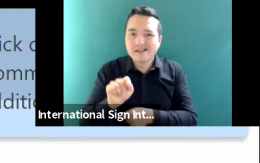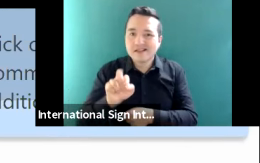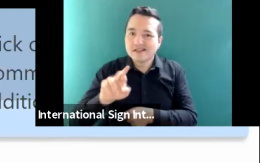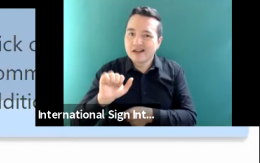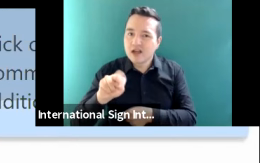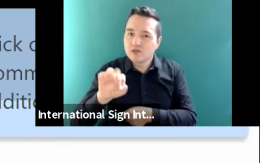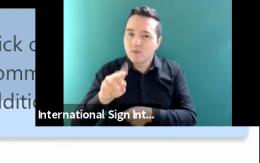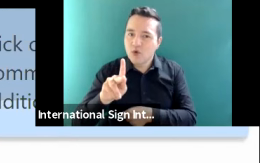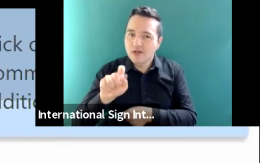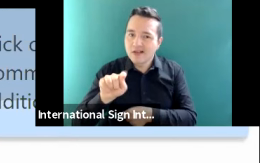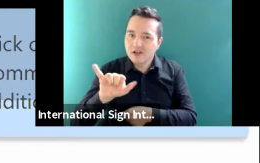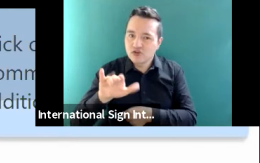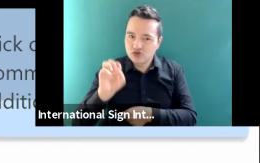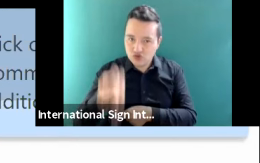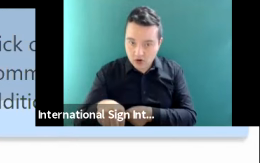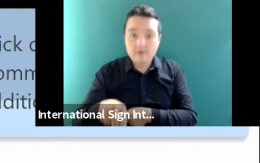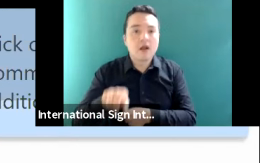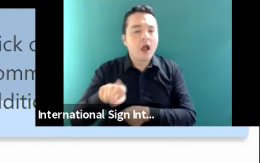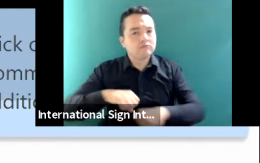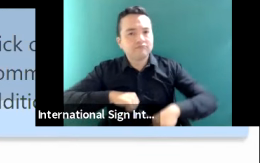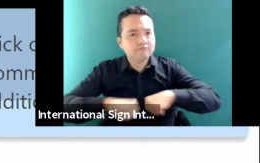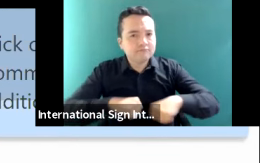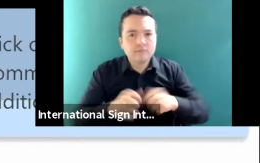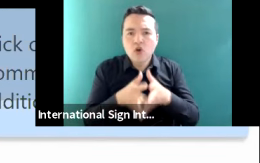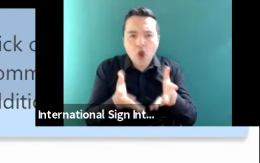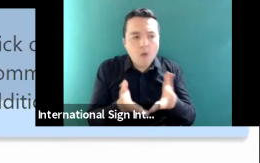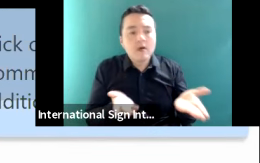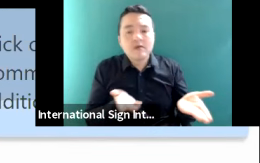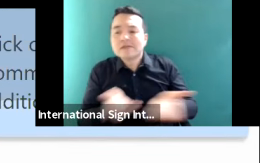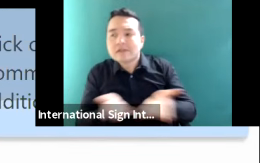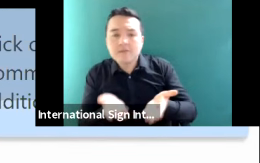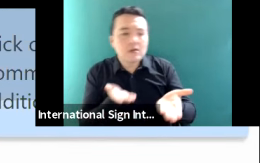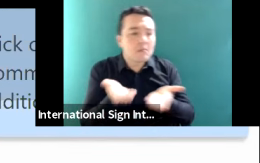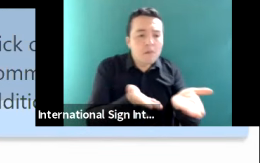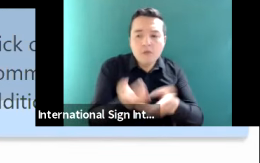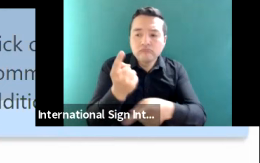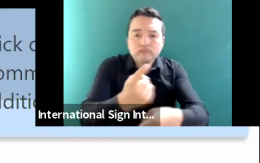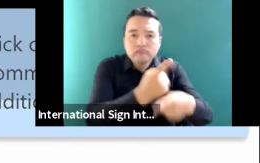We were lucky to have the national ICT accessibility policy published in 2011.